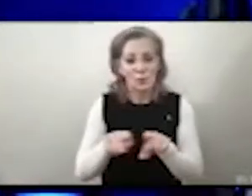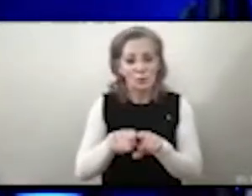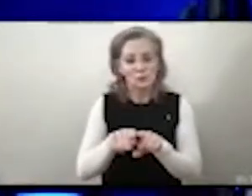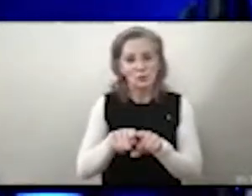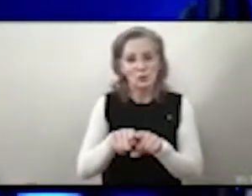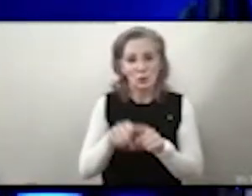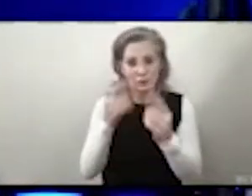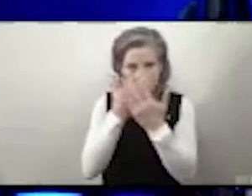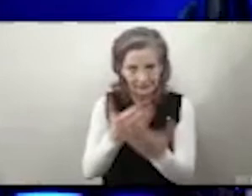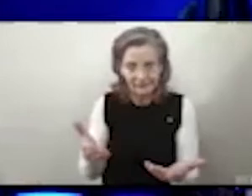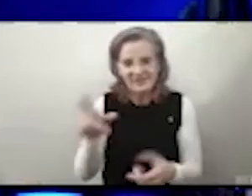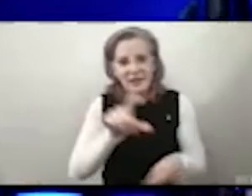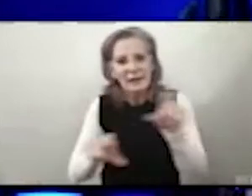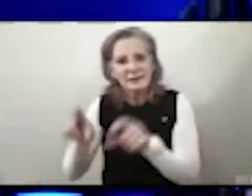engagement with data and evidence.